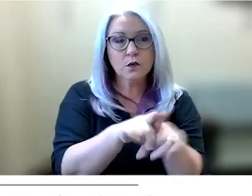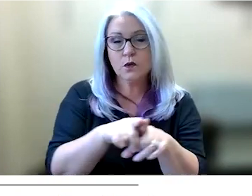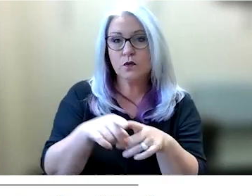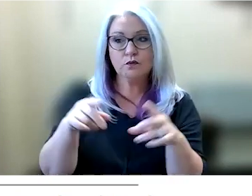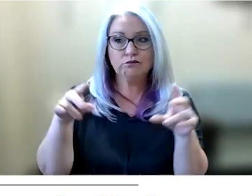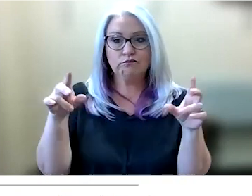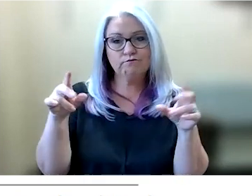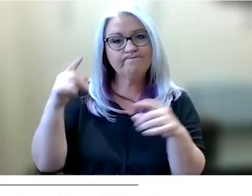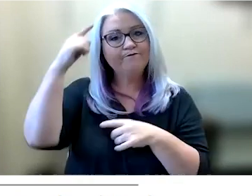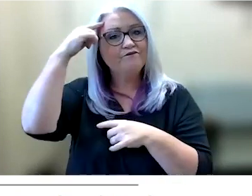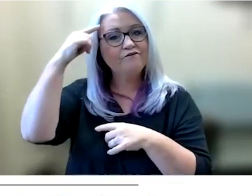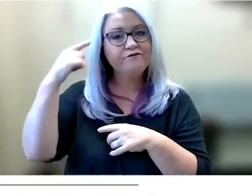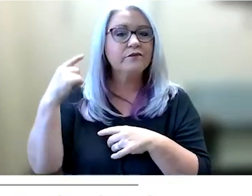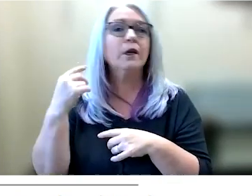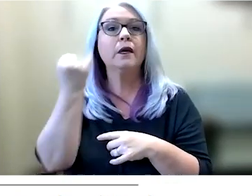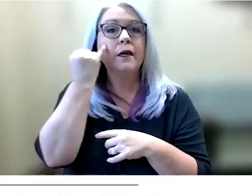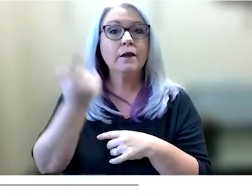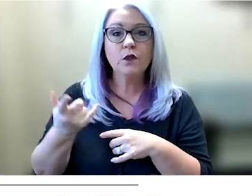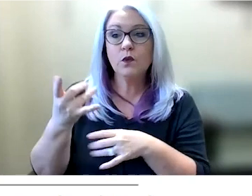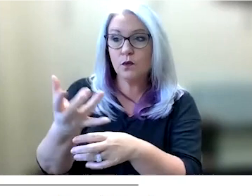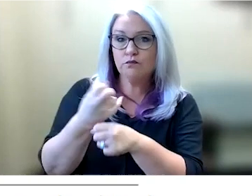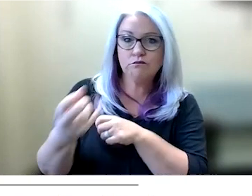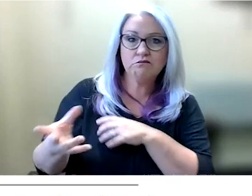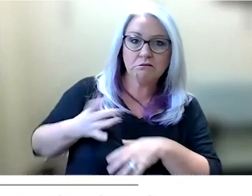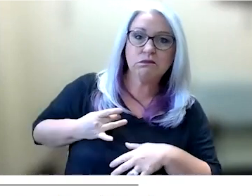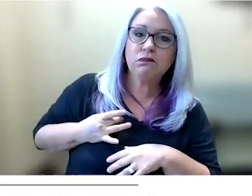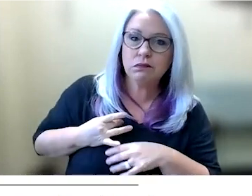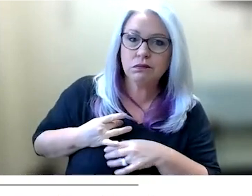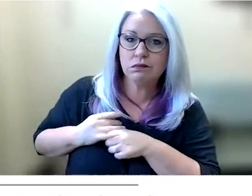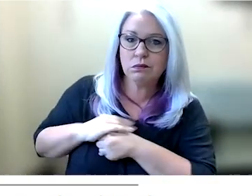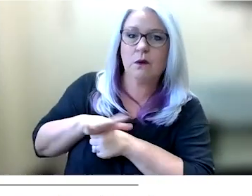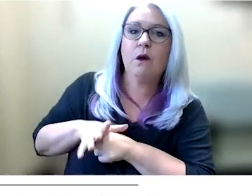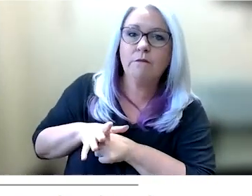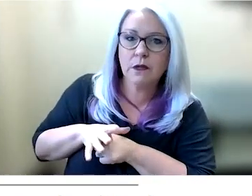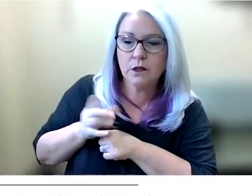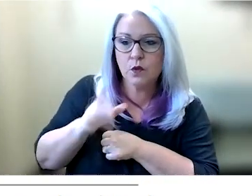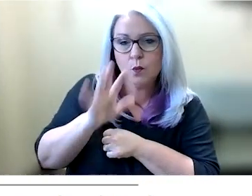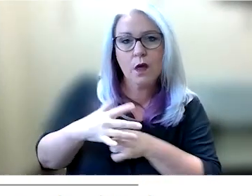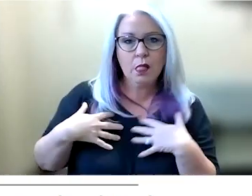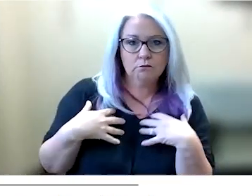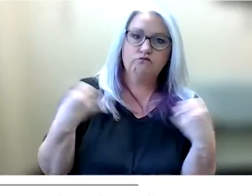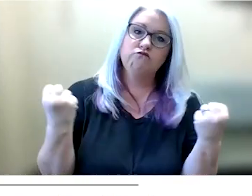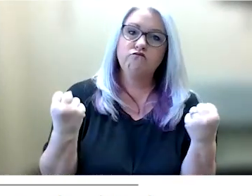recover quickly or, you know, within a few months, under a year. I am living proof that's